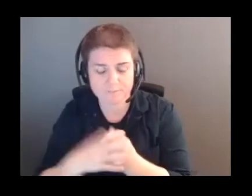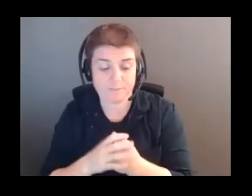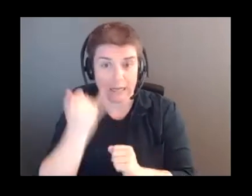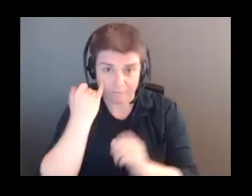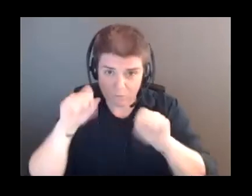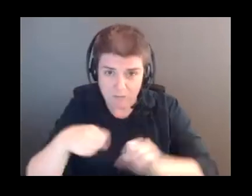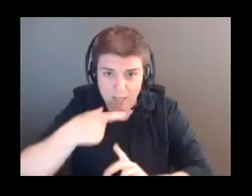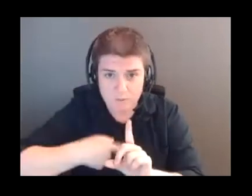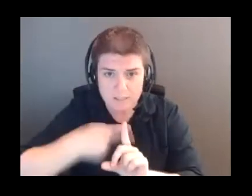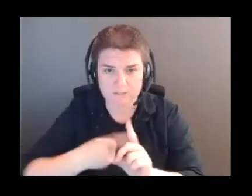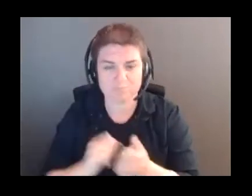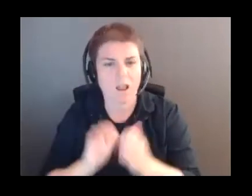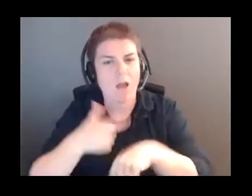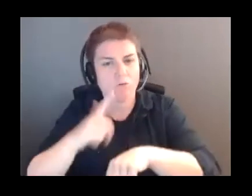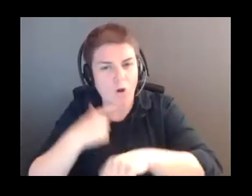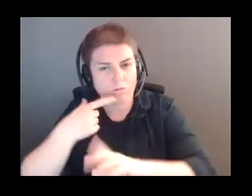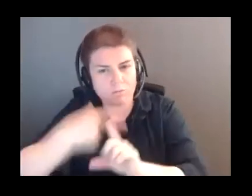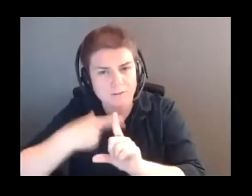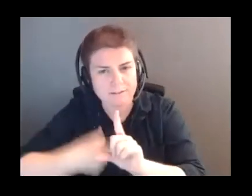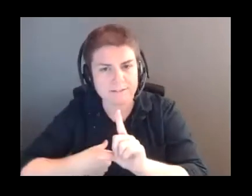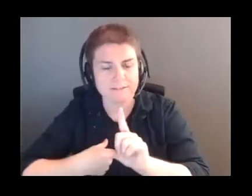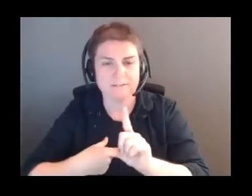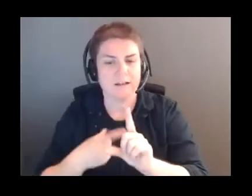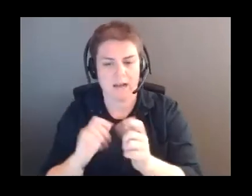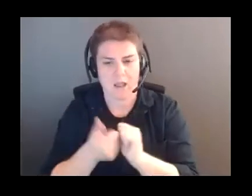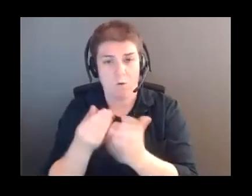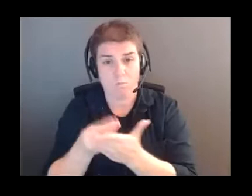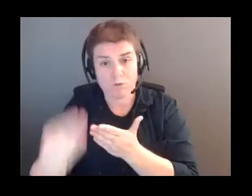the length of time you require it for and how purchasing might have long term benefit